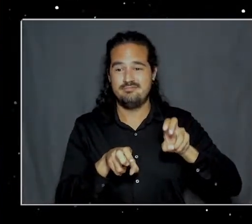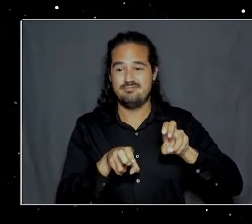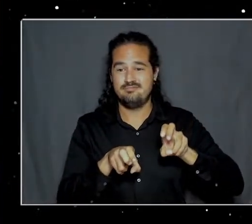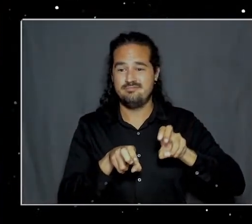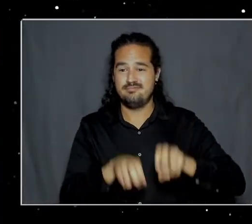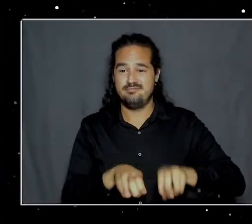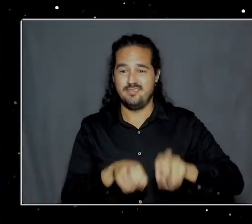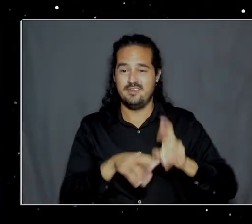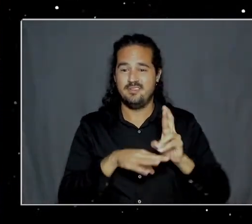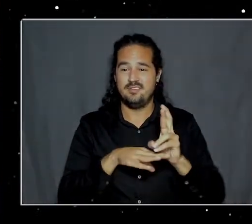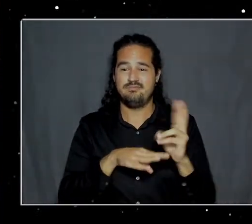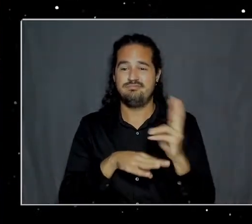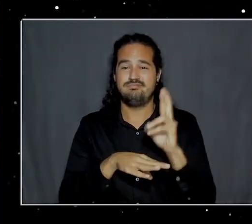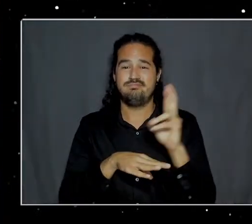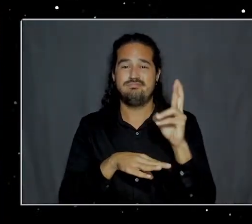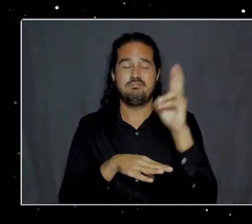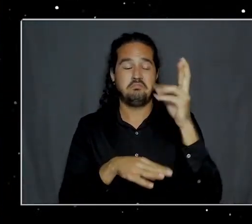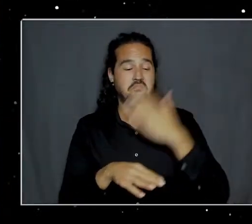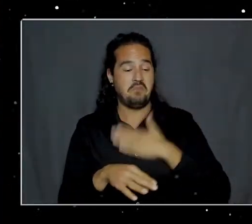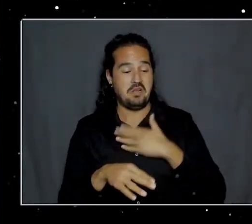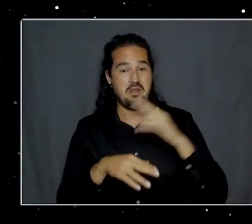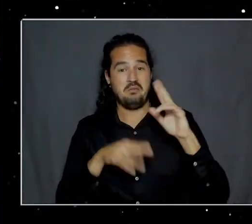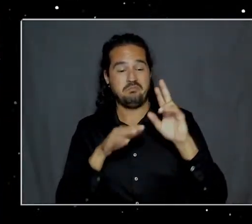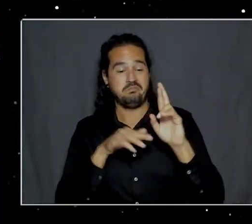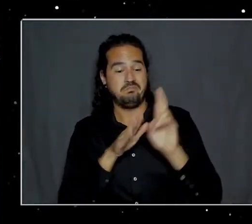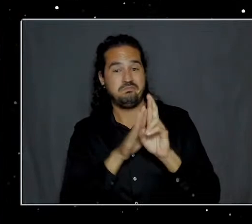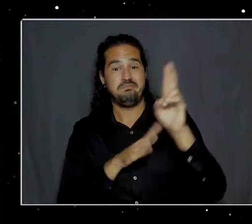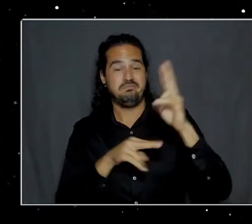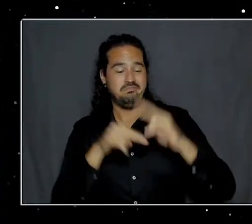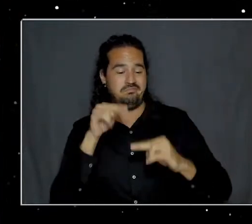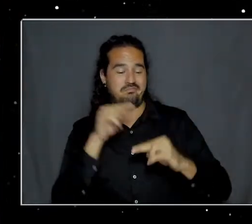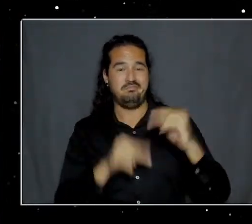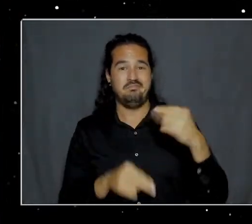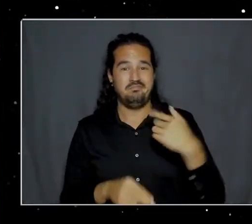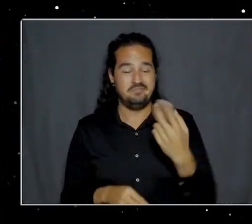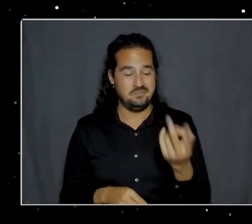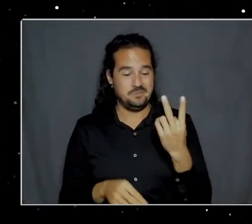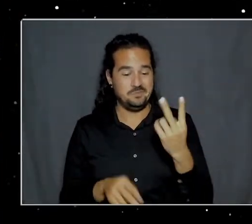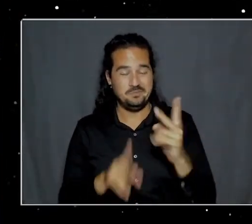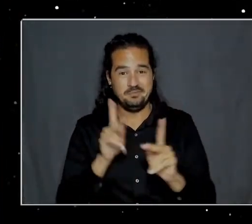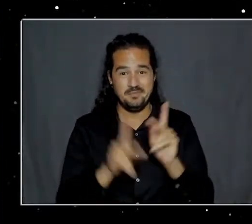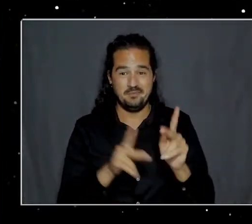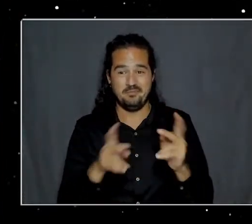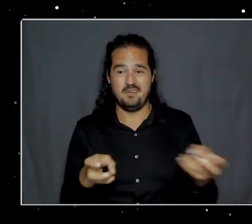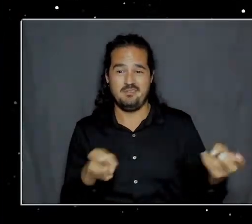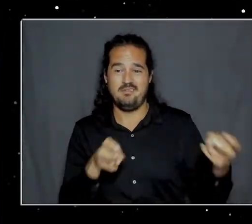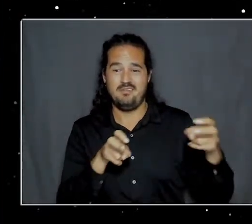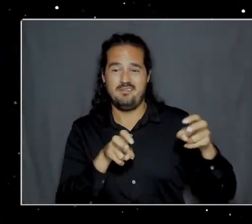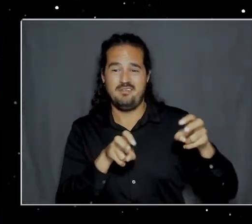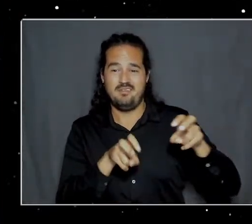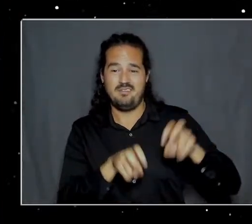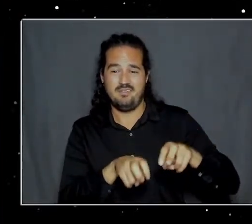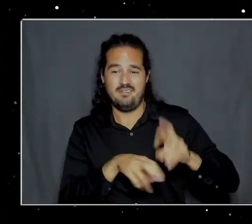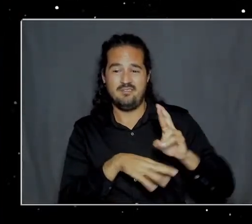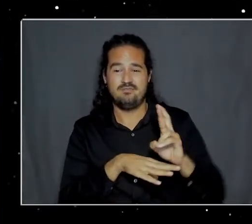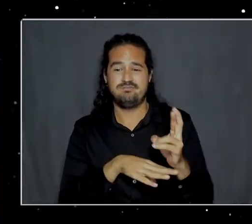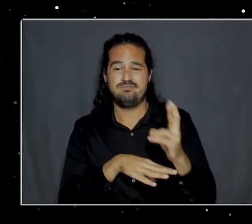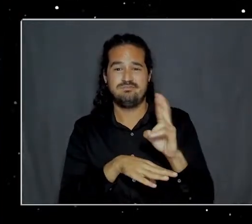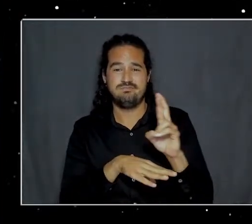DON'T YOU WANT ME, BABY? BECAUSE I WANT YOU DON'T GO AND BRINGING ME DOWN WHILE I GO MAKING MY ROUNDS THEY WANNA RIDE ON THROUGH